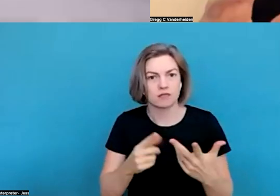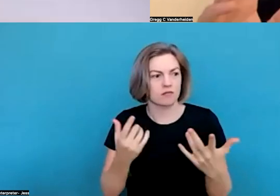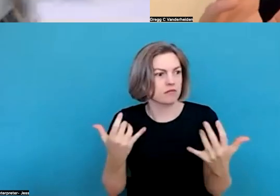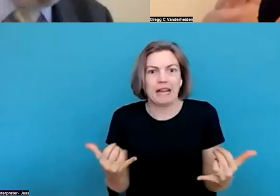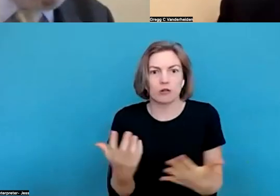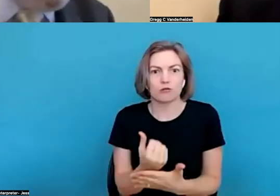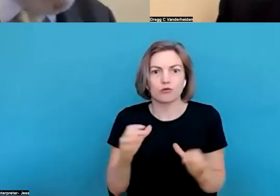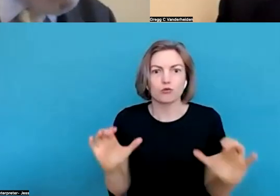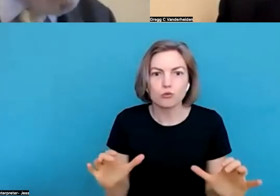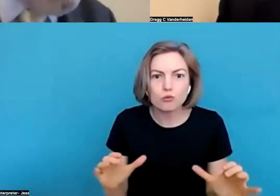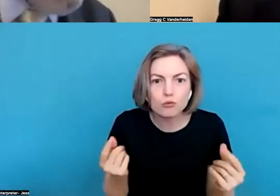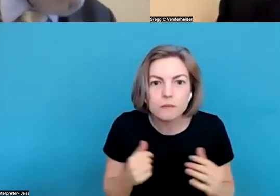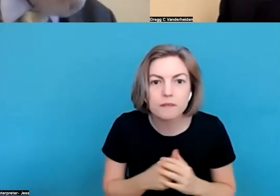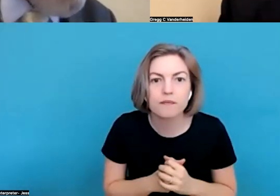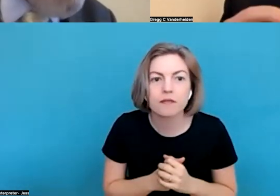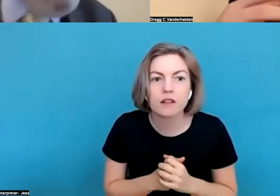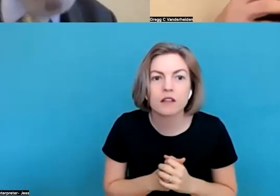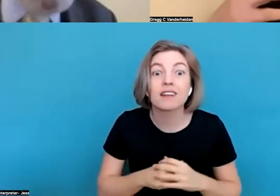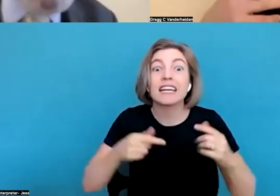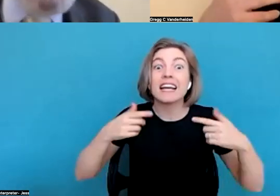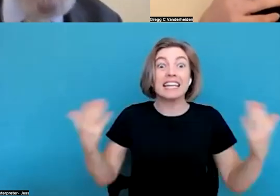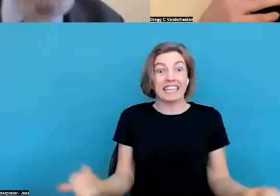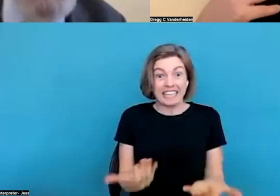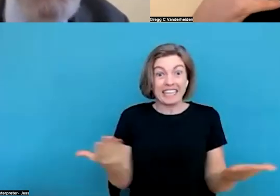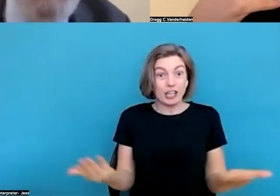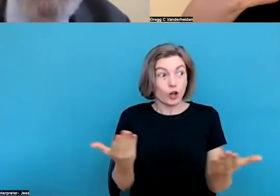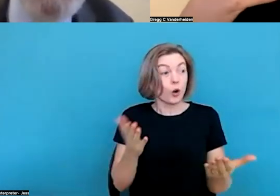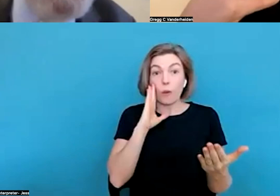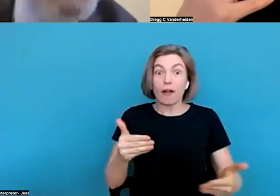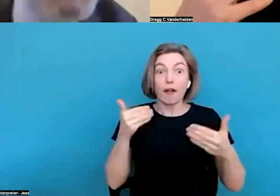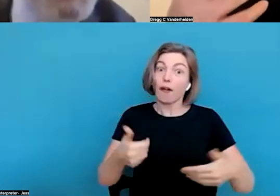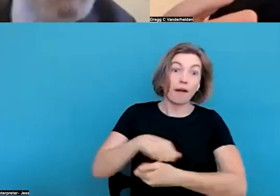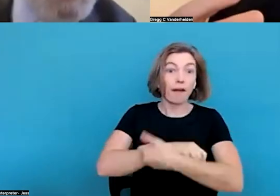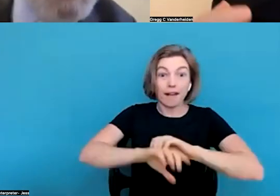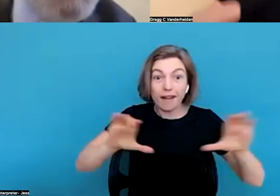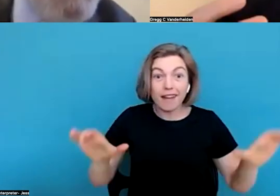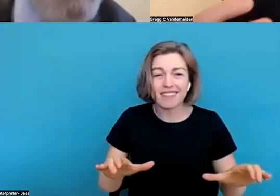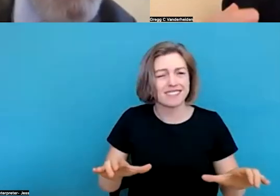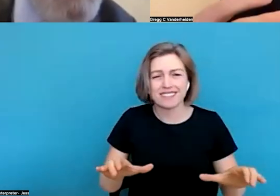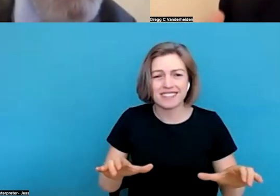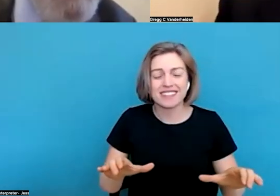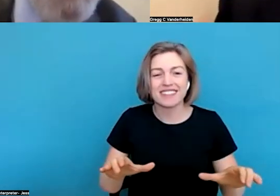We don't need to do it in the meeting, of course, and that's always hard because once you start